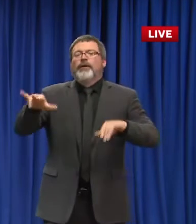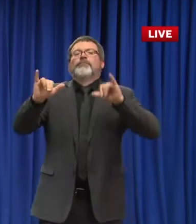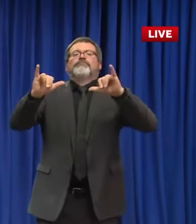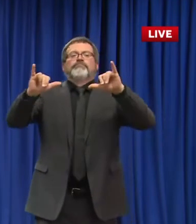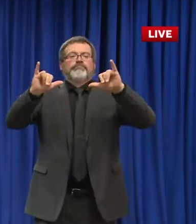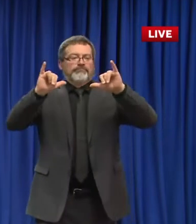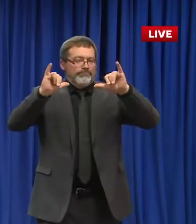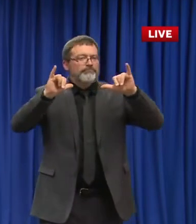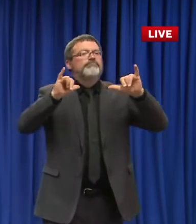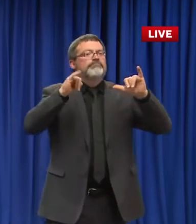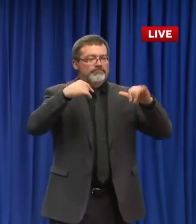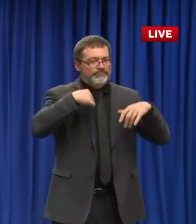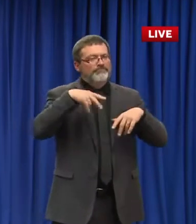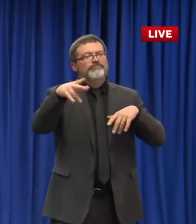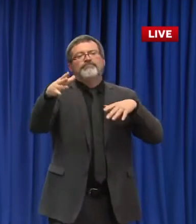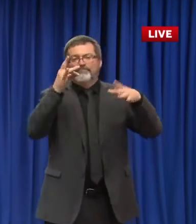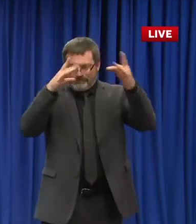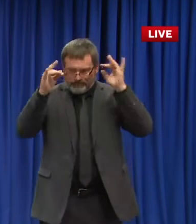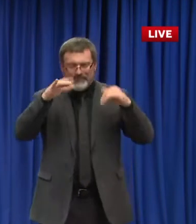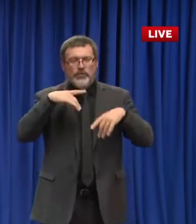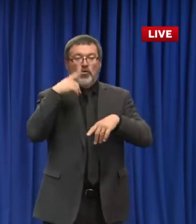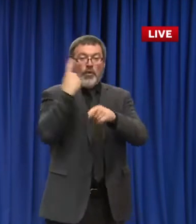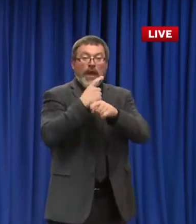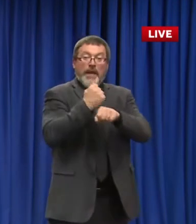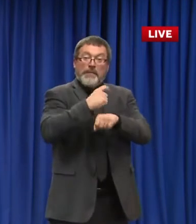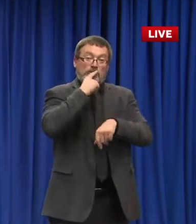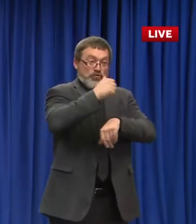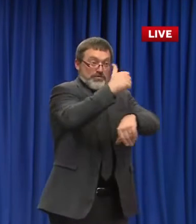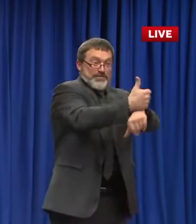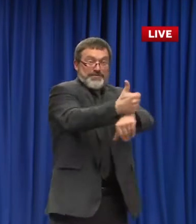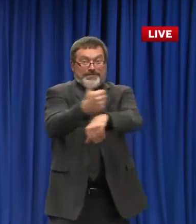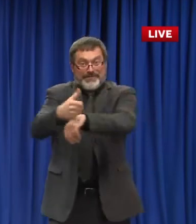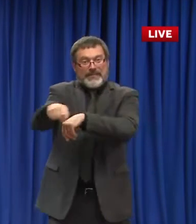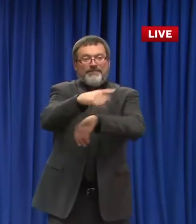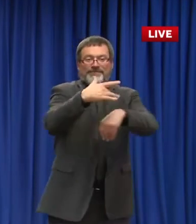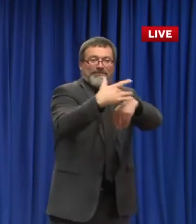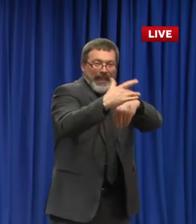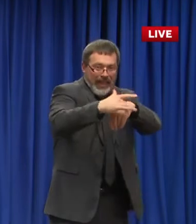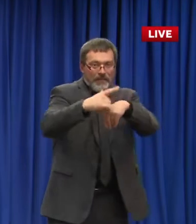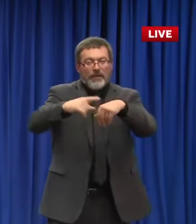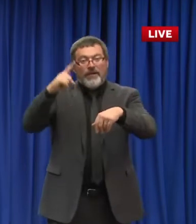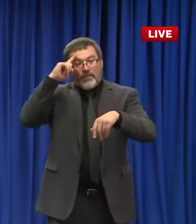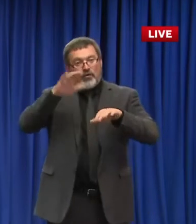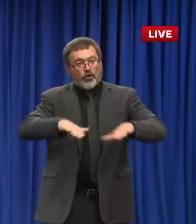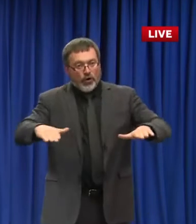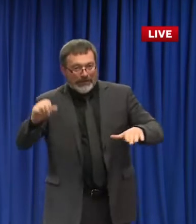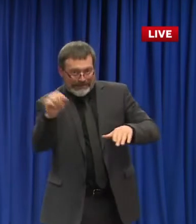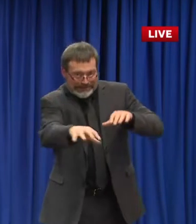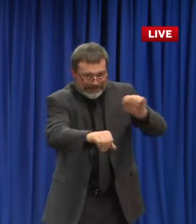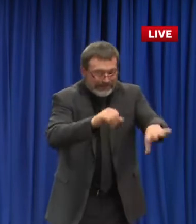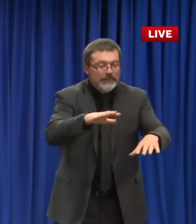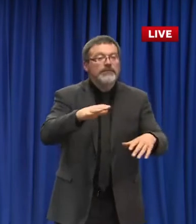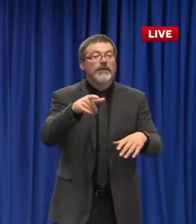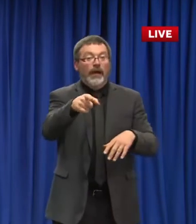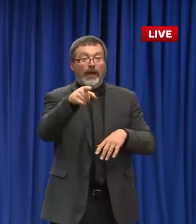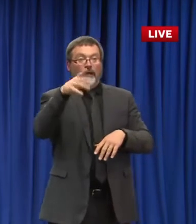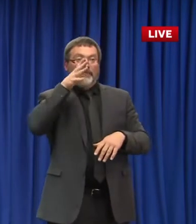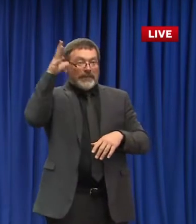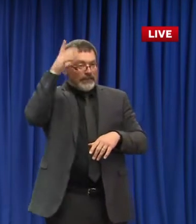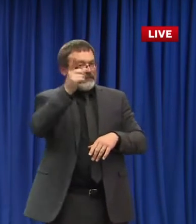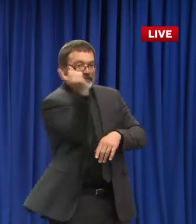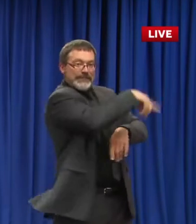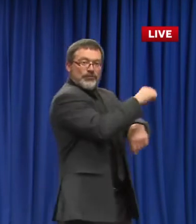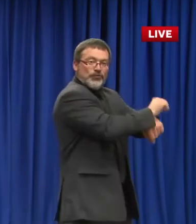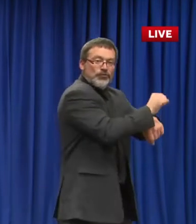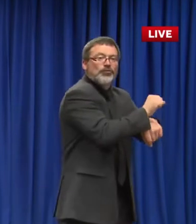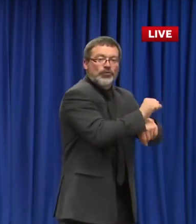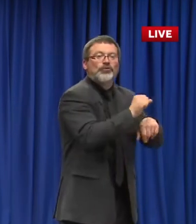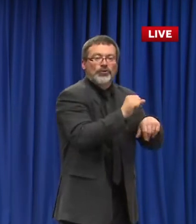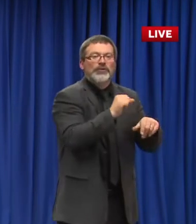GONE ON WE WANT TO MAKE SURE THAT CHILD CARE IS AVAILABLE, ESPECIALLY FOR OUR FIRST RESPONDERS AND THOSE WE WANT TO GET OUR HAVE THE AVAILABILITY TO BE BACK INTO THE WORKFORCE AND